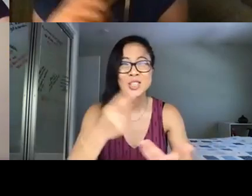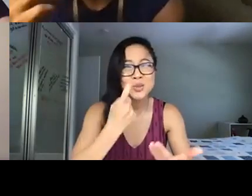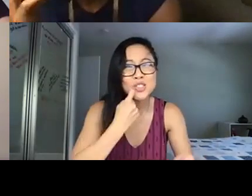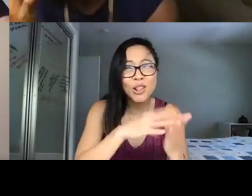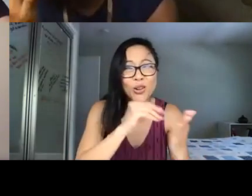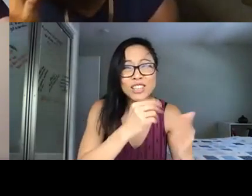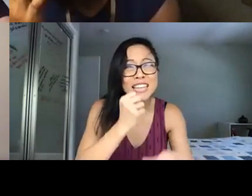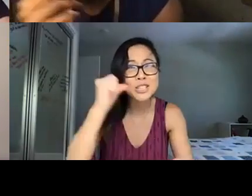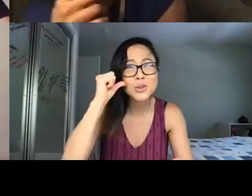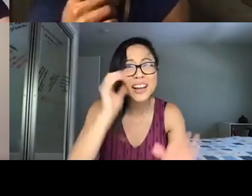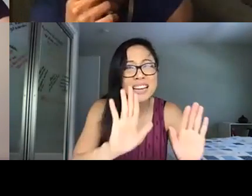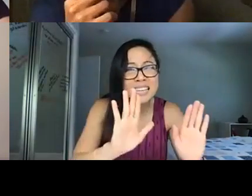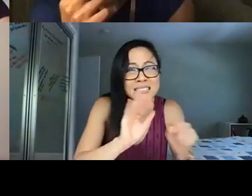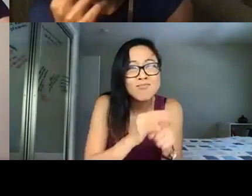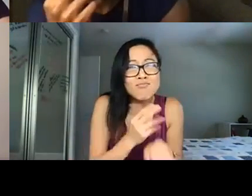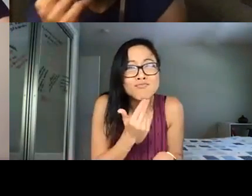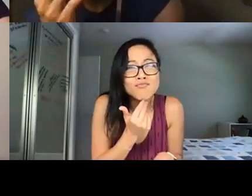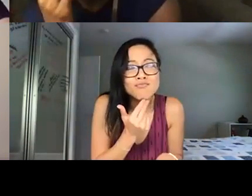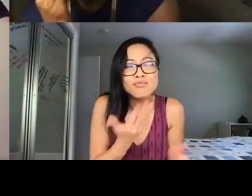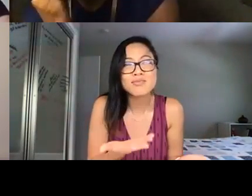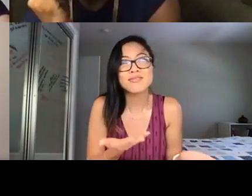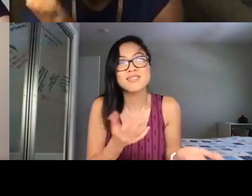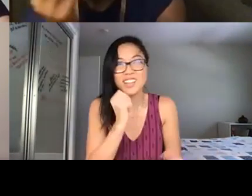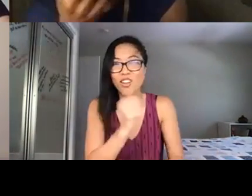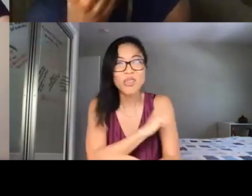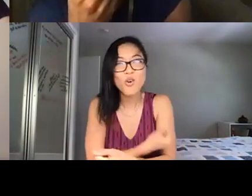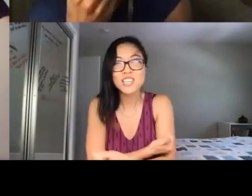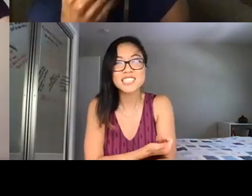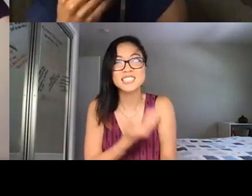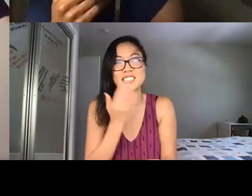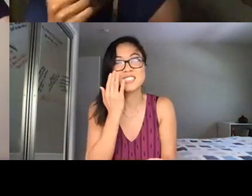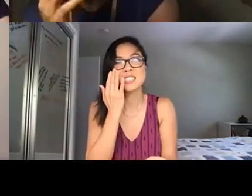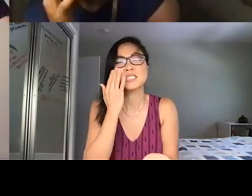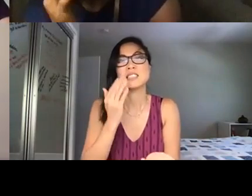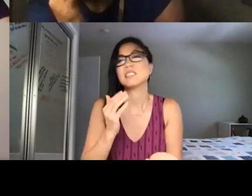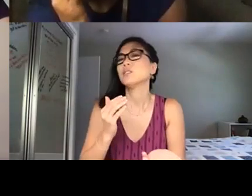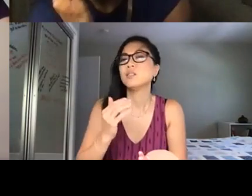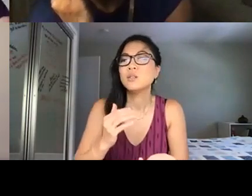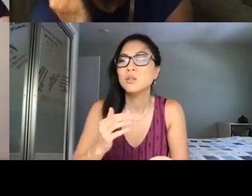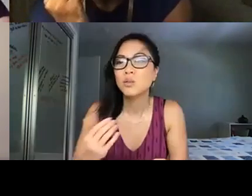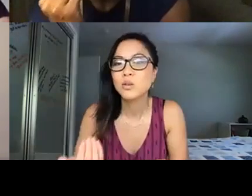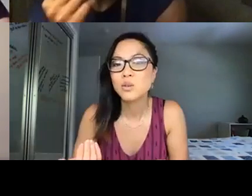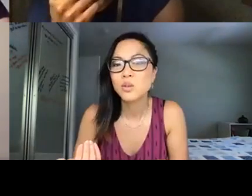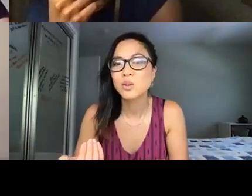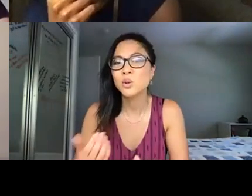I worked with and Alice teaches me all the time, and just in observing her about the language I need to be using.